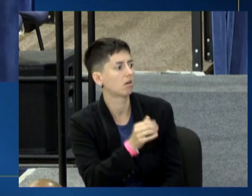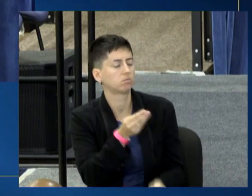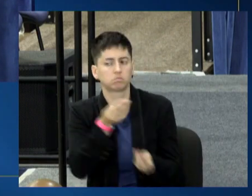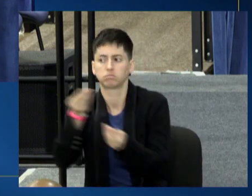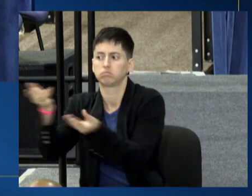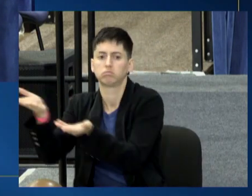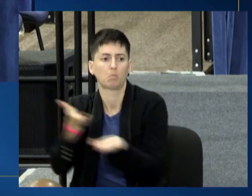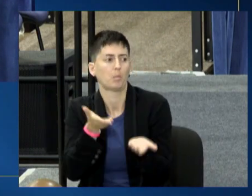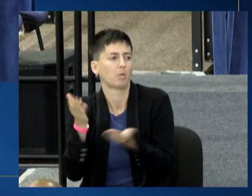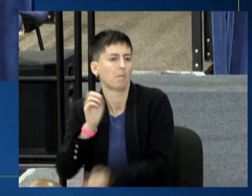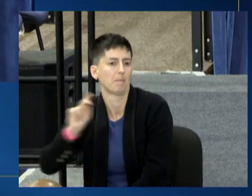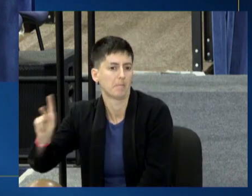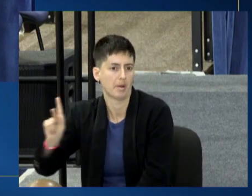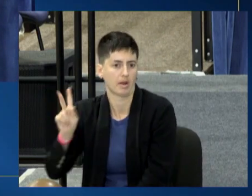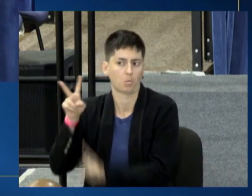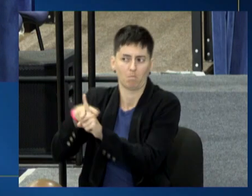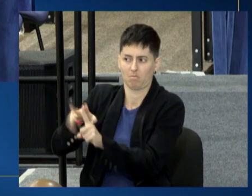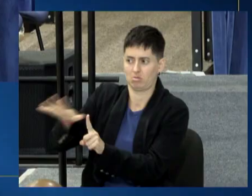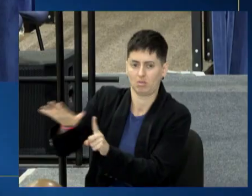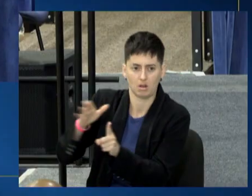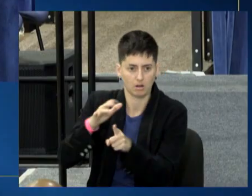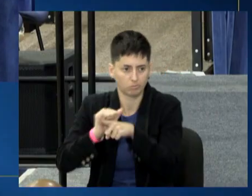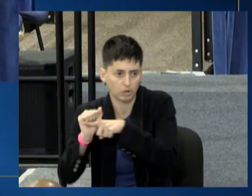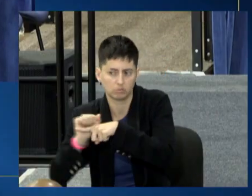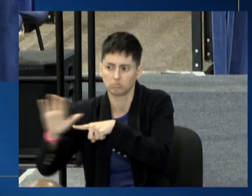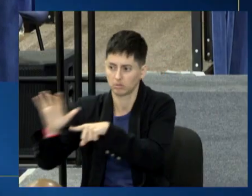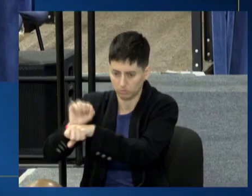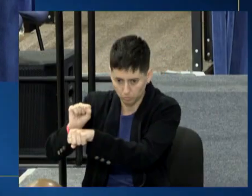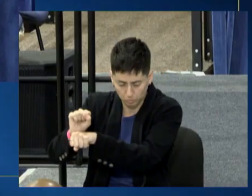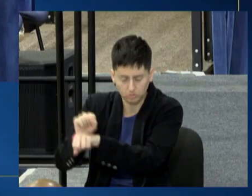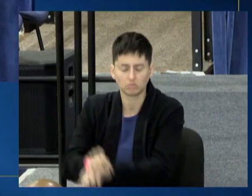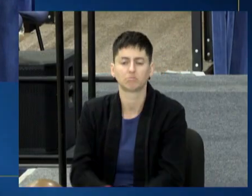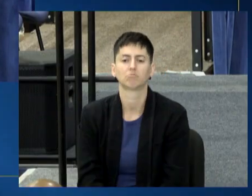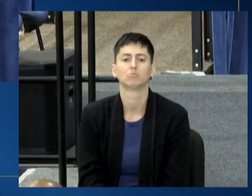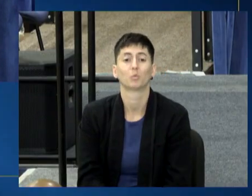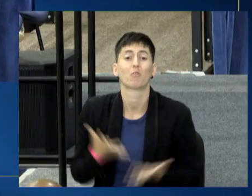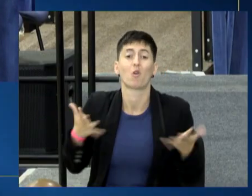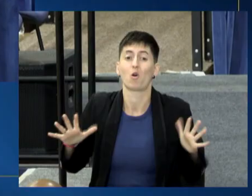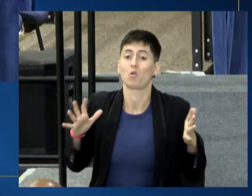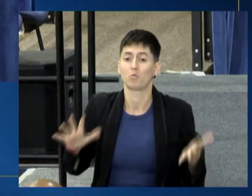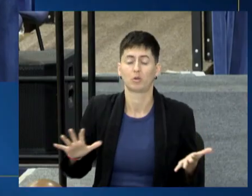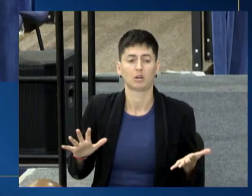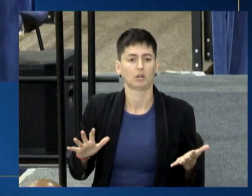And then we've already executed our first successful accelerator. We have proven that the